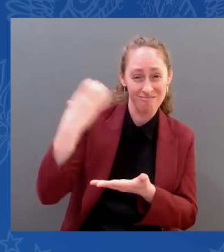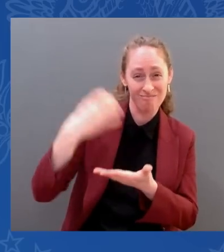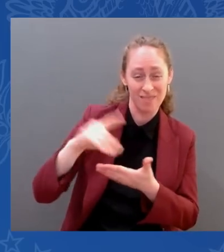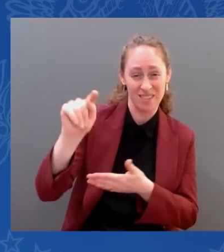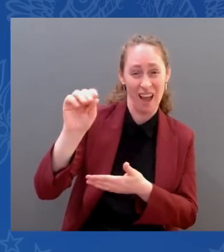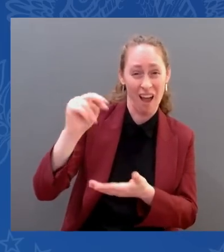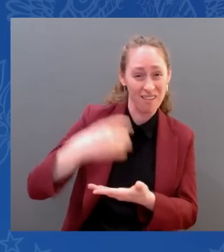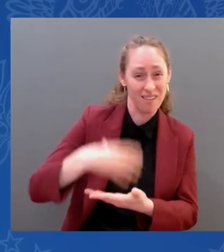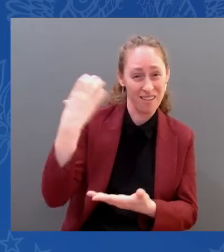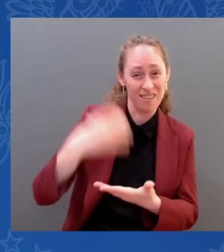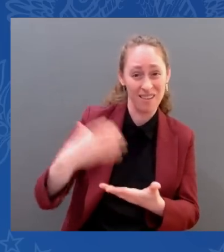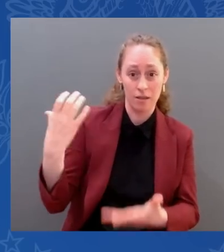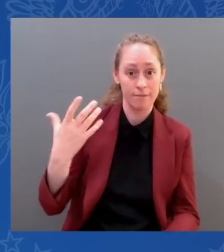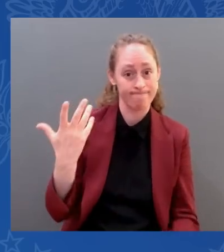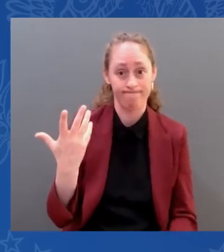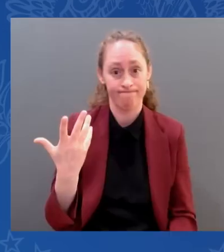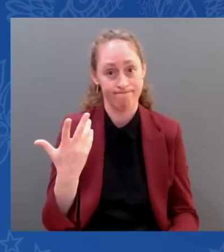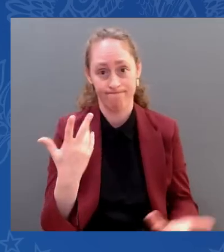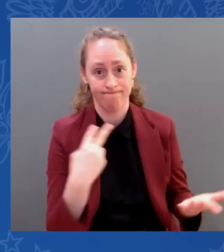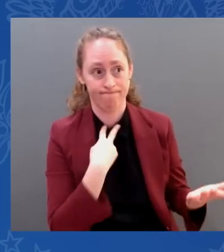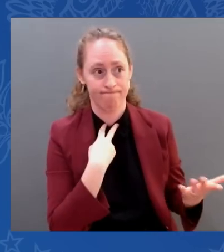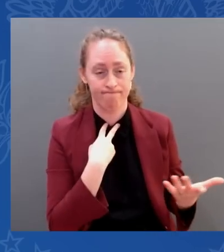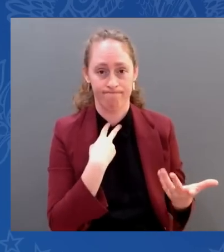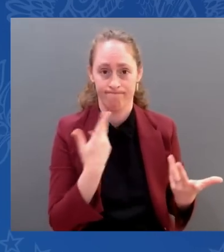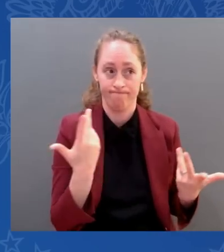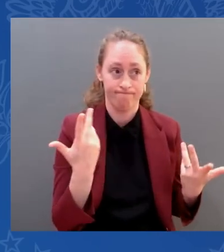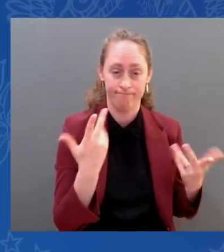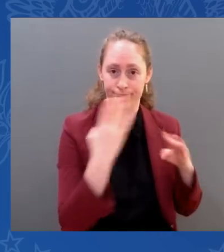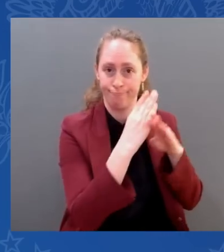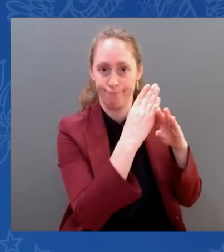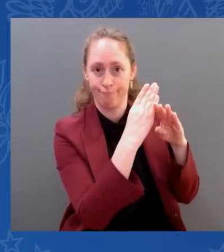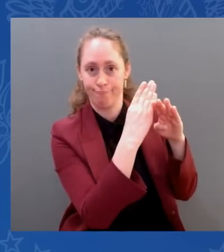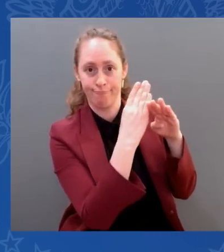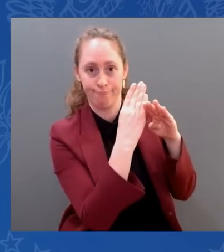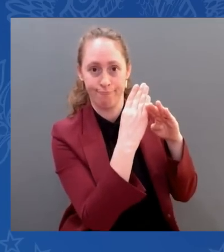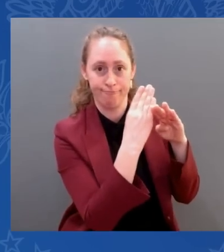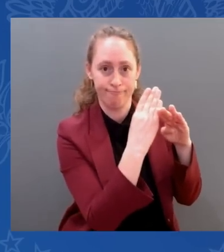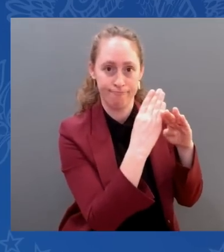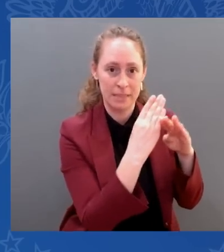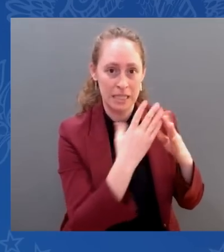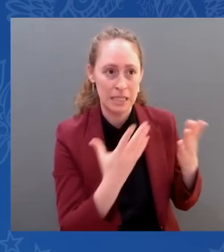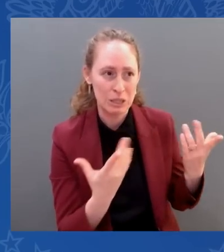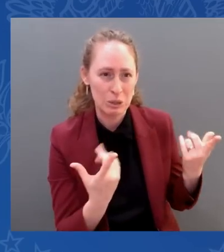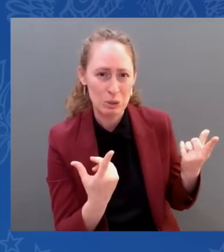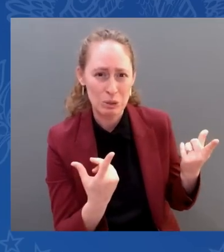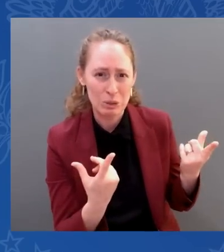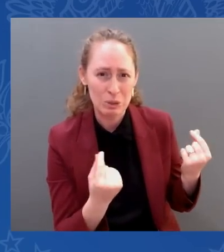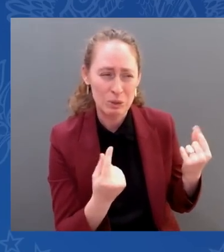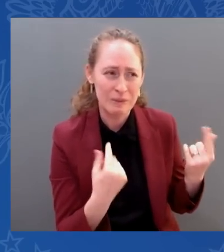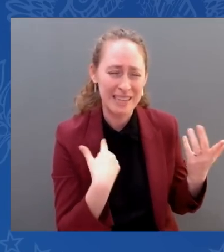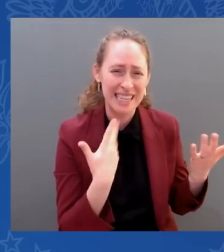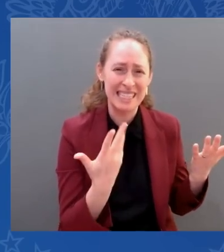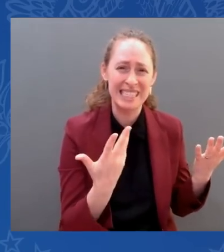So we're trying to help them to get that, and the Russians are blocking the export. They're not allowed out through the Black Sea.